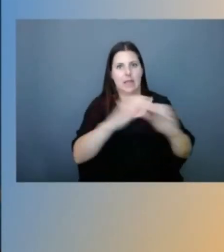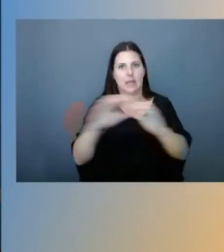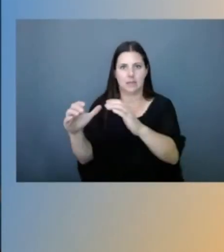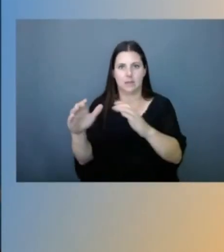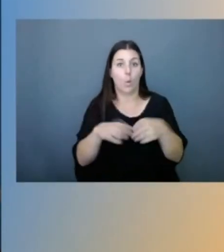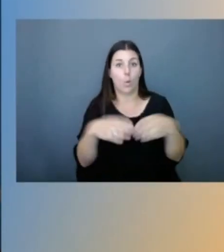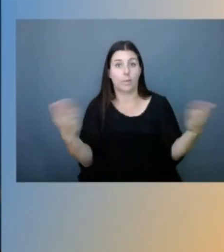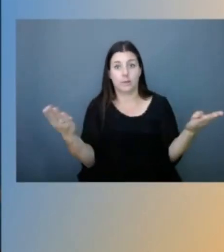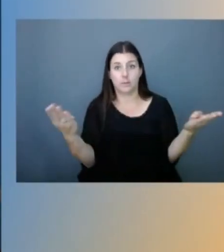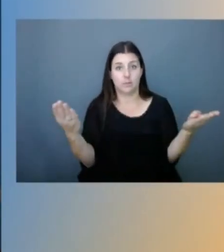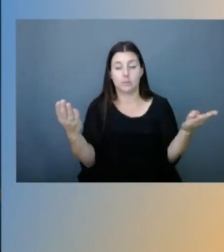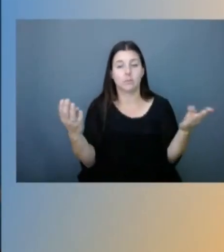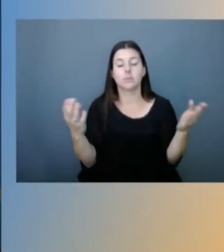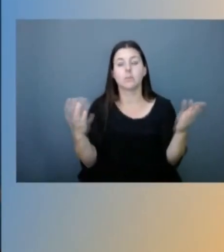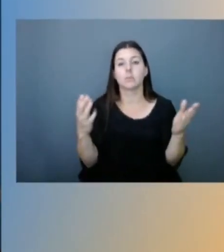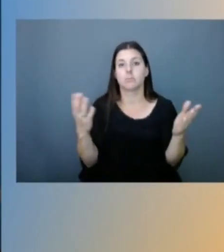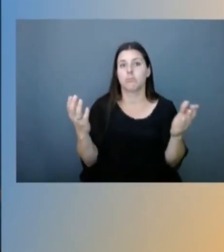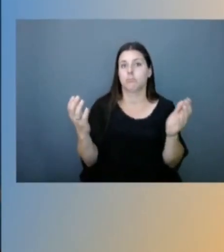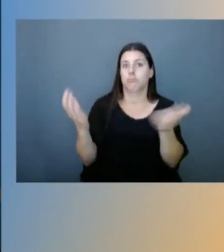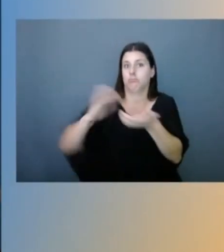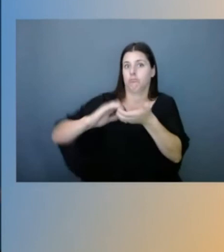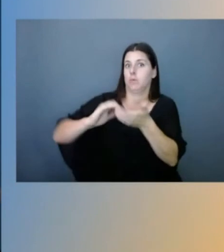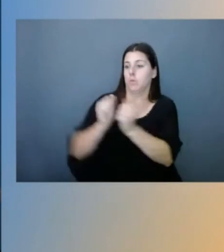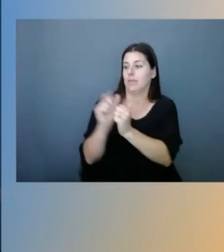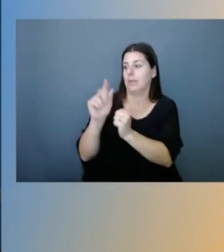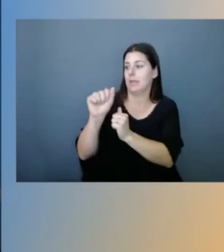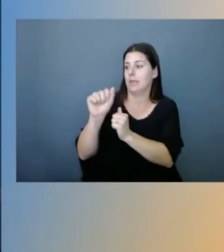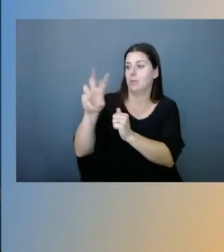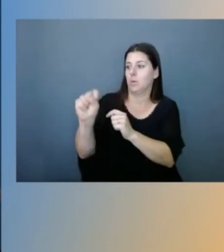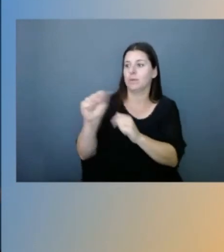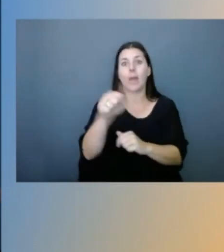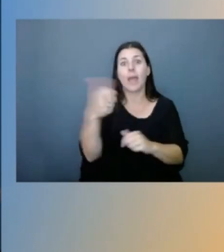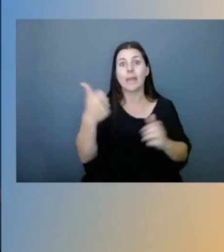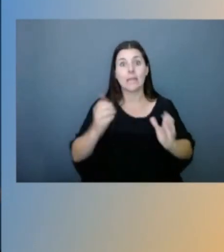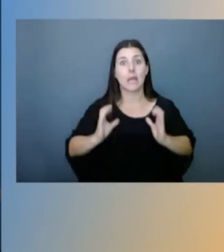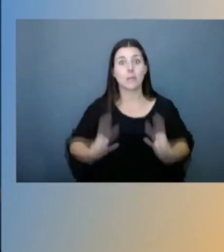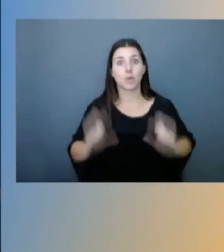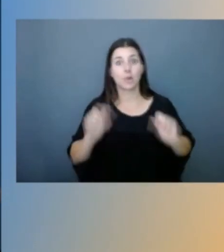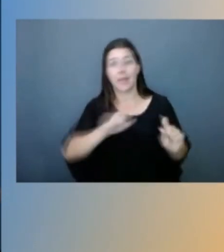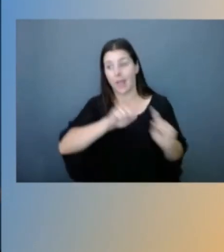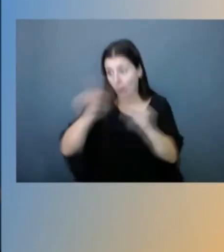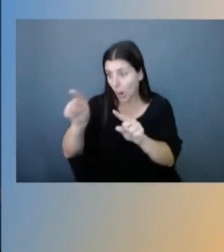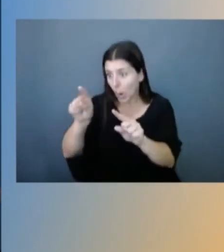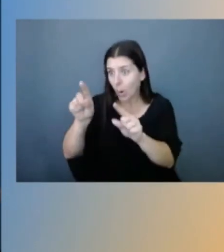So any customers can go to their console and start consuming this data. That's great.